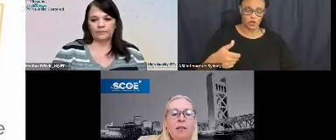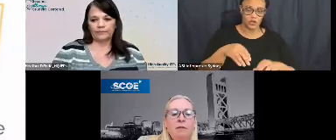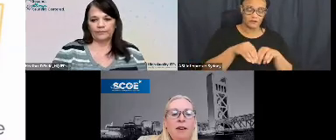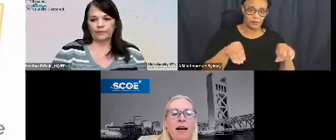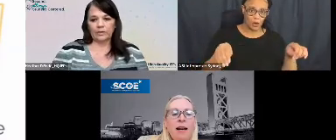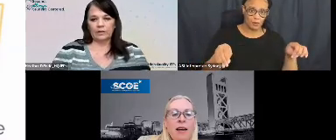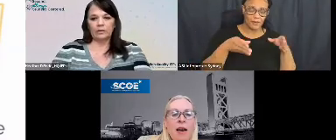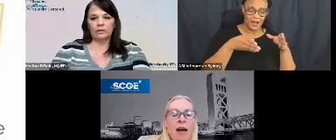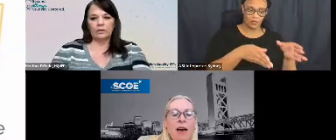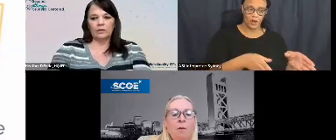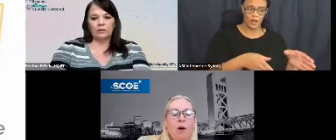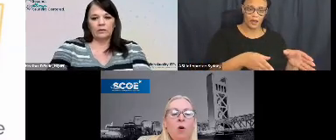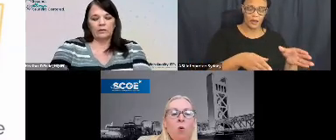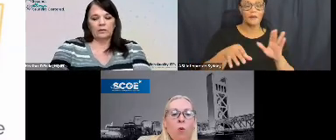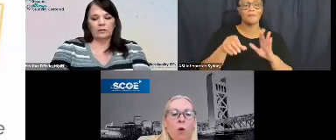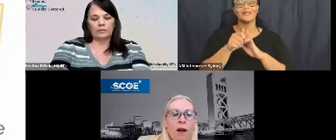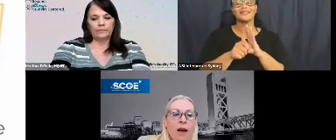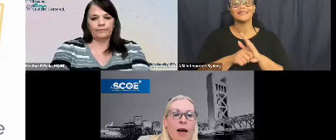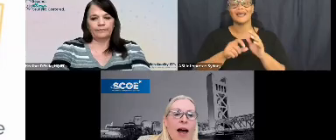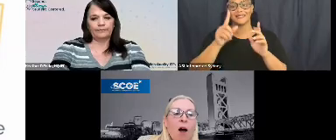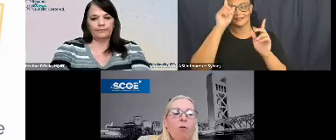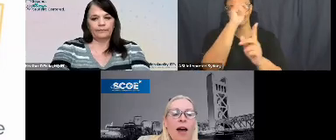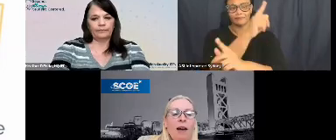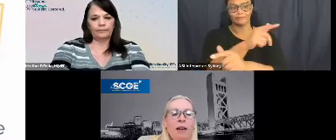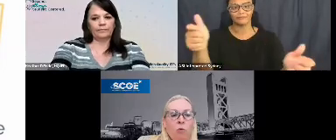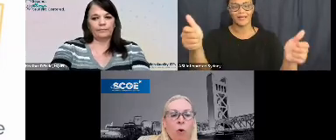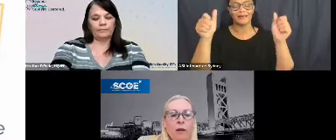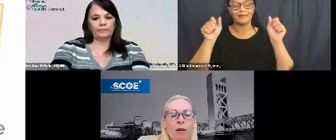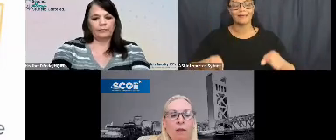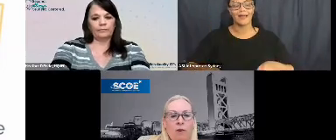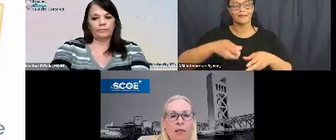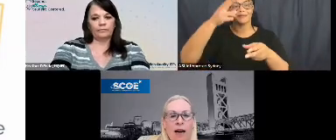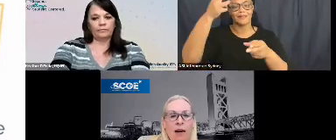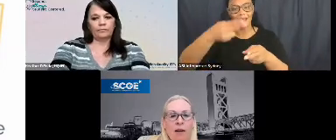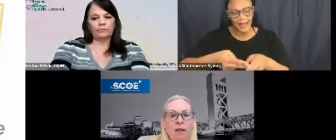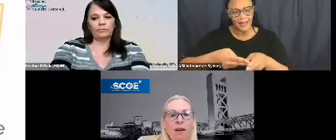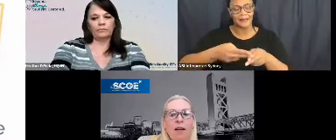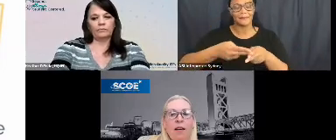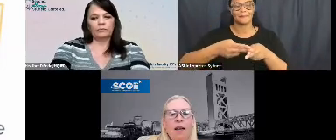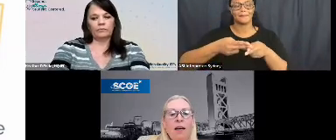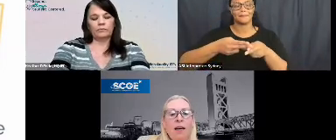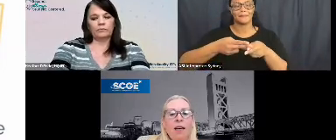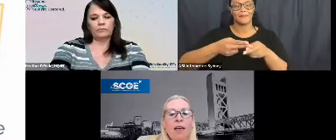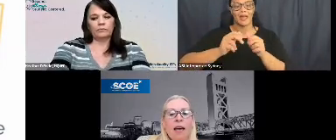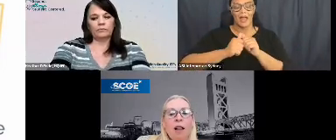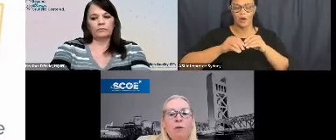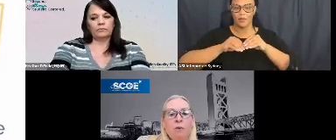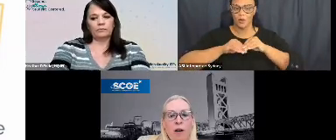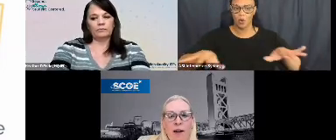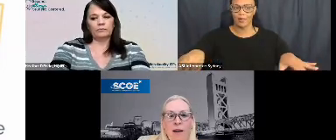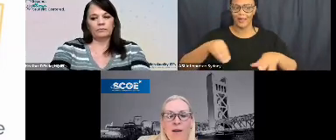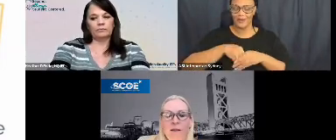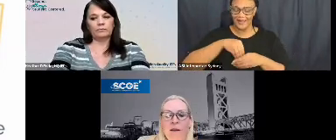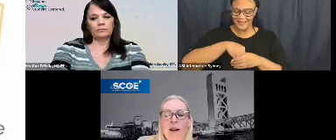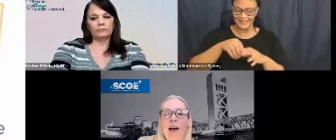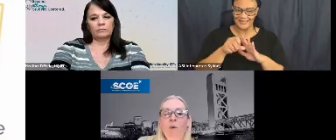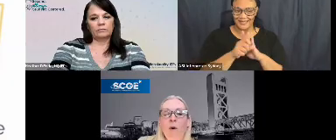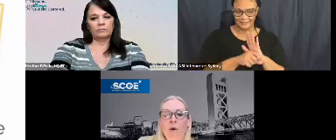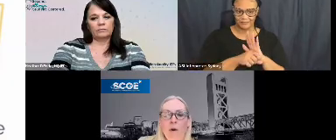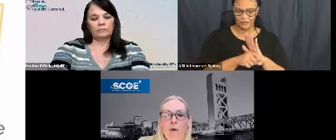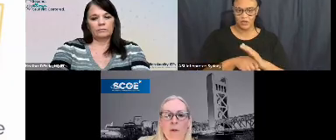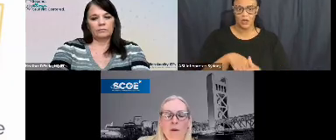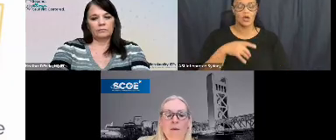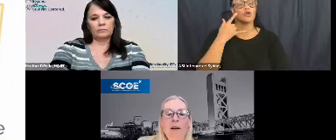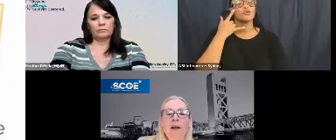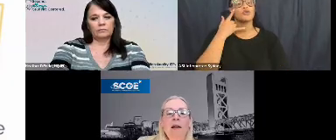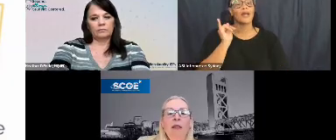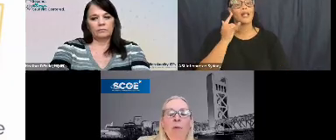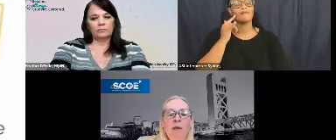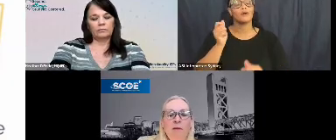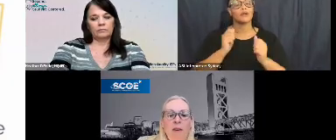able to define and name how that is rolled out in their state. California had a work group that was